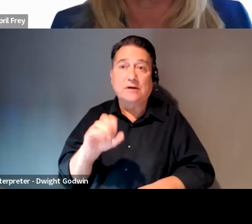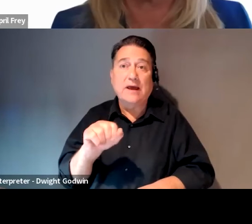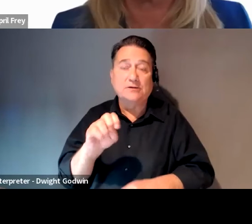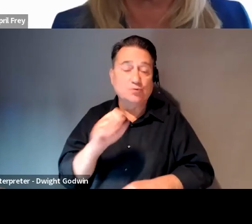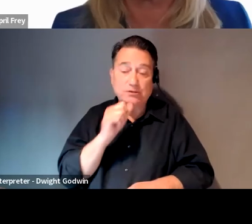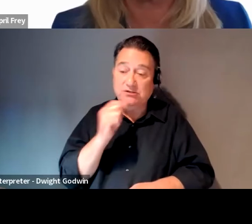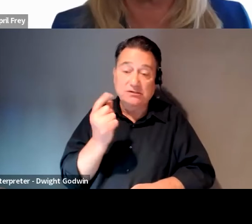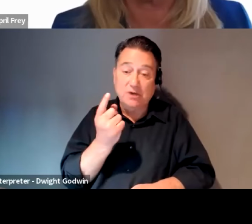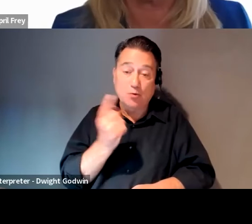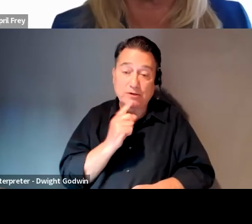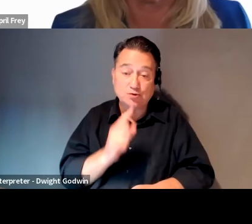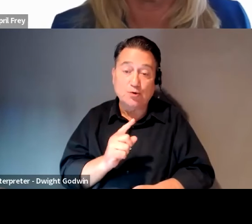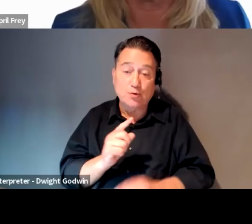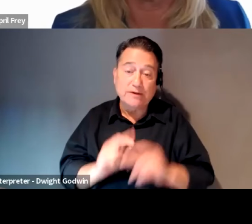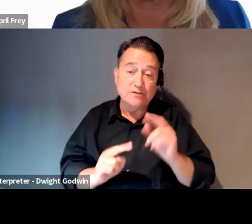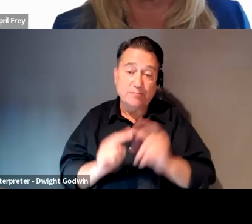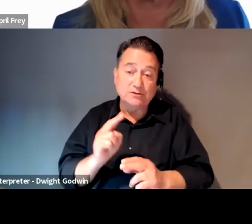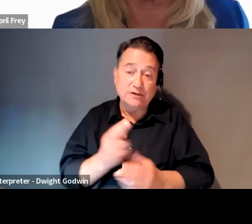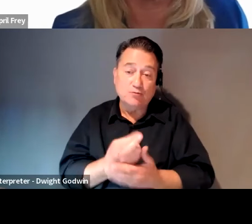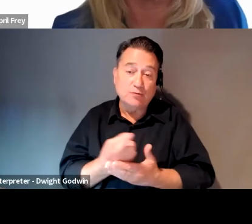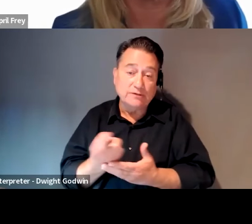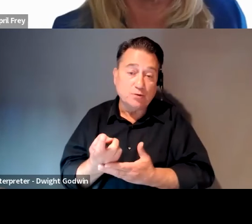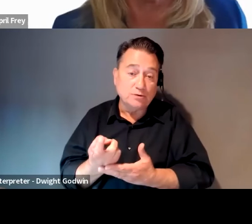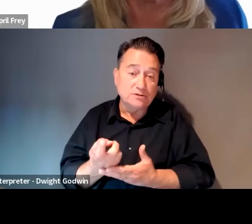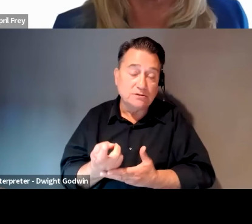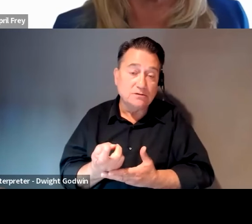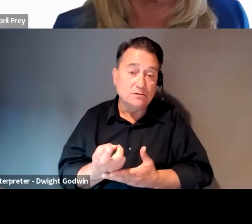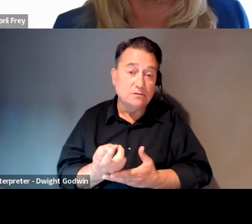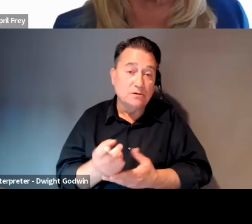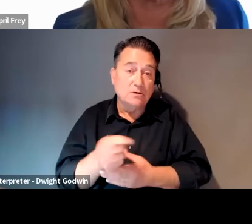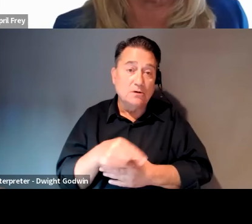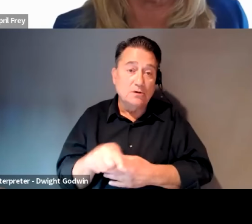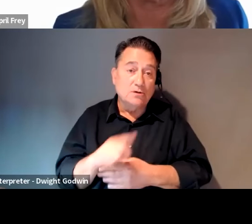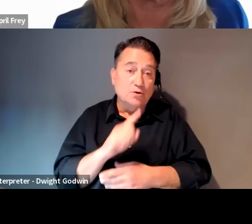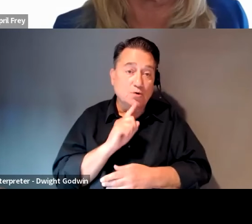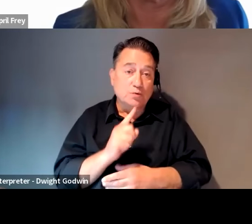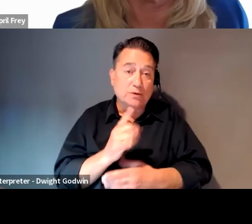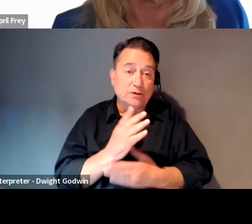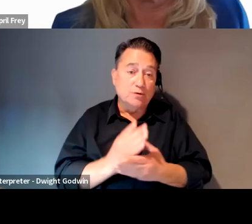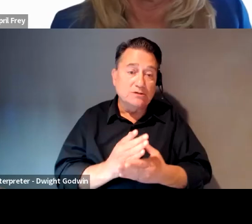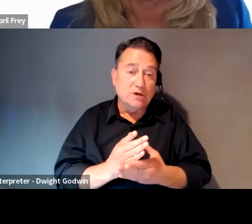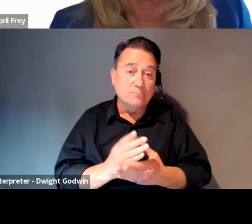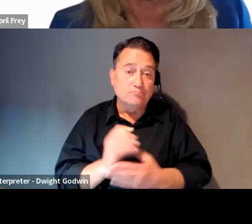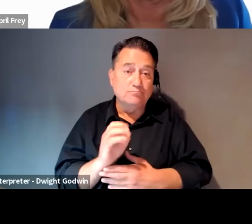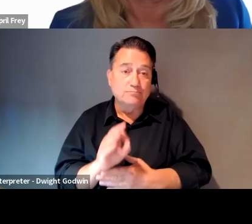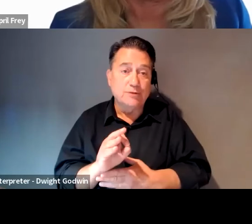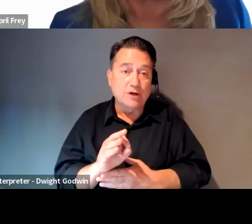It's building resources. And so those were really some of the pieces,